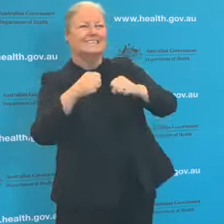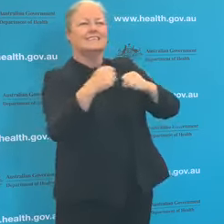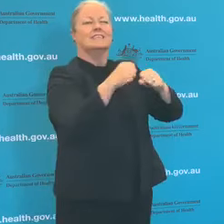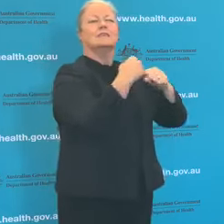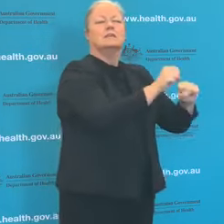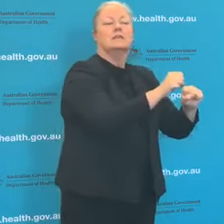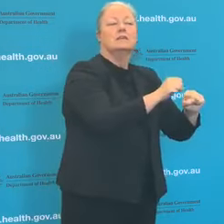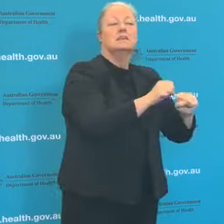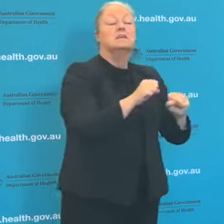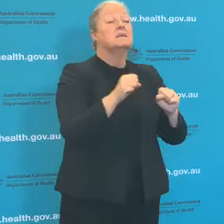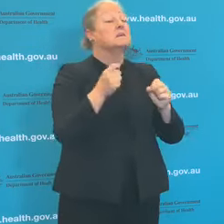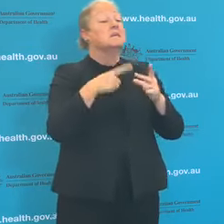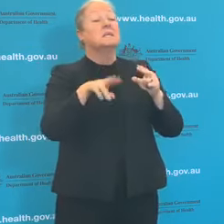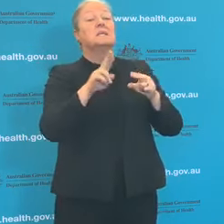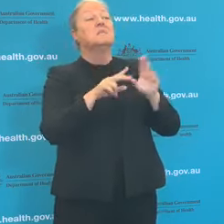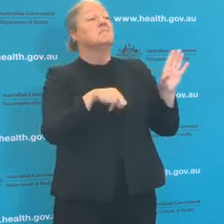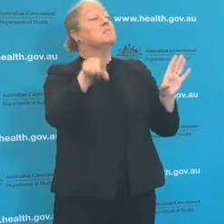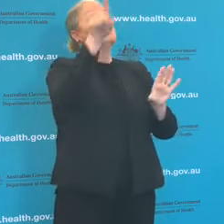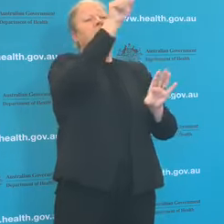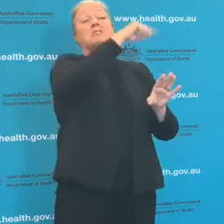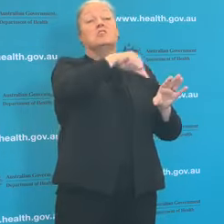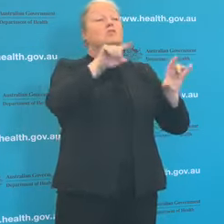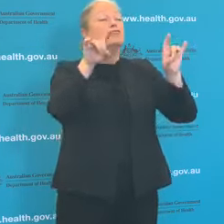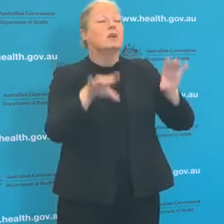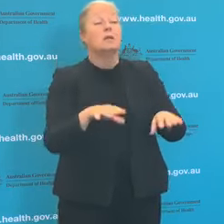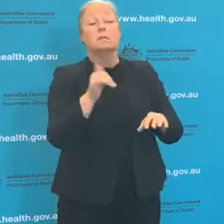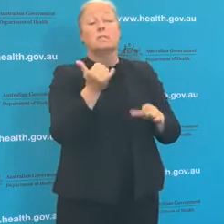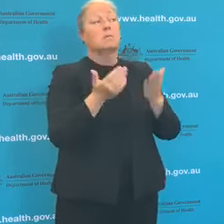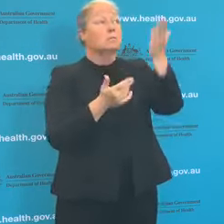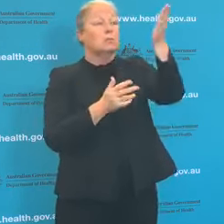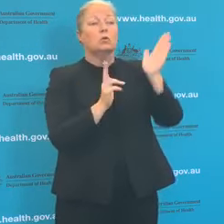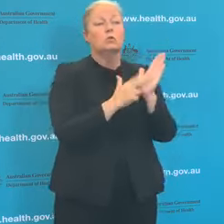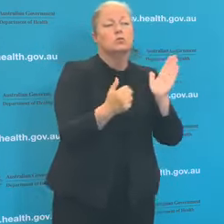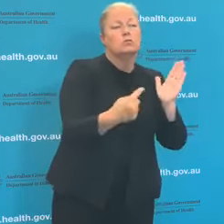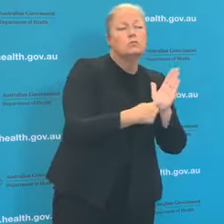as is possible for example in the Northern Territory, we've actually